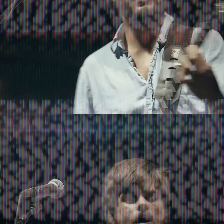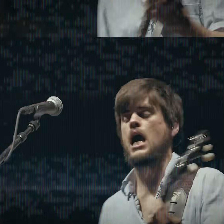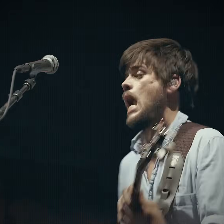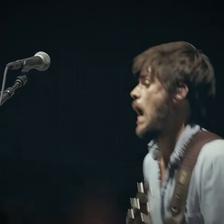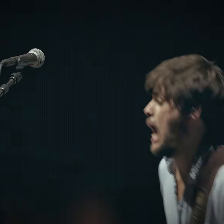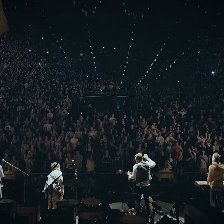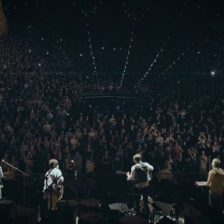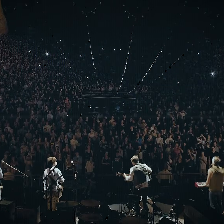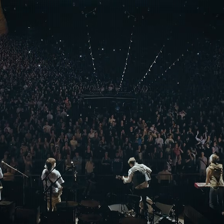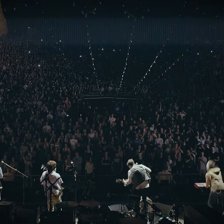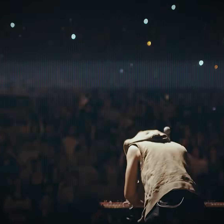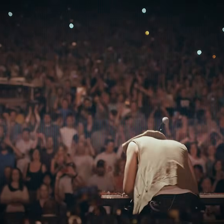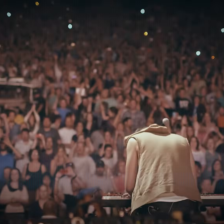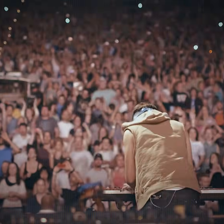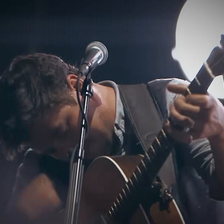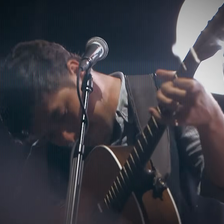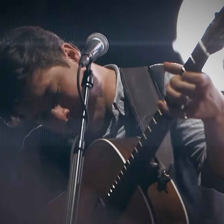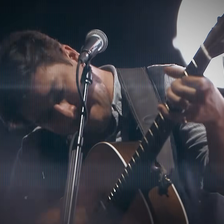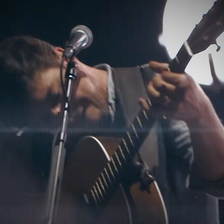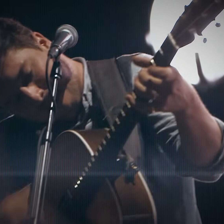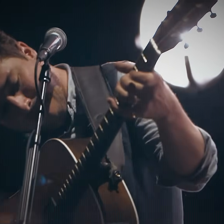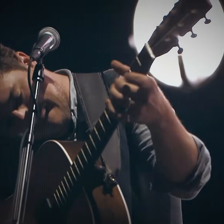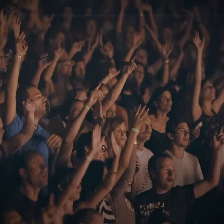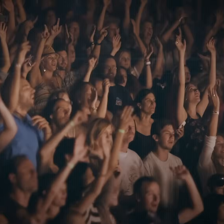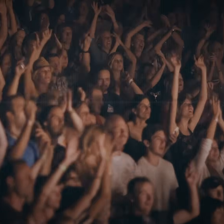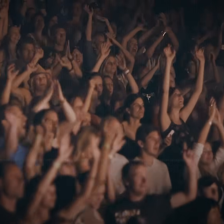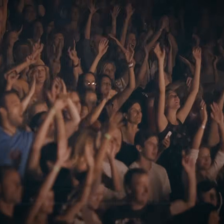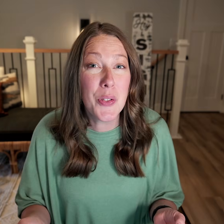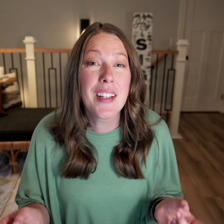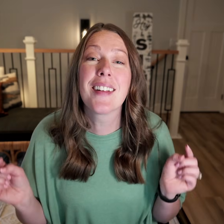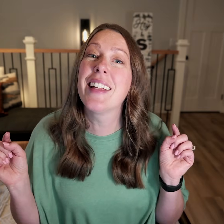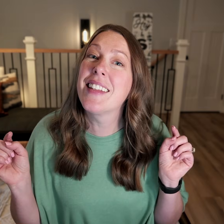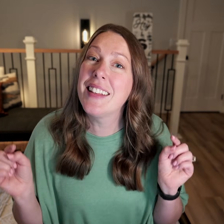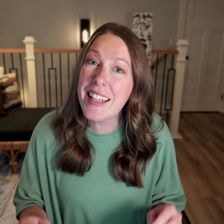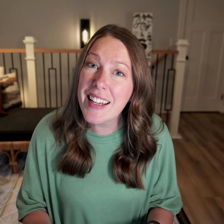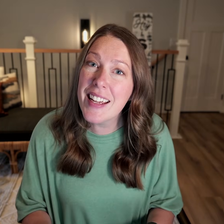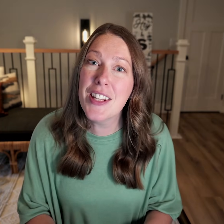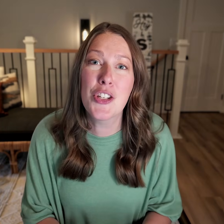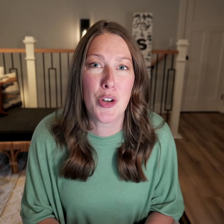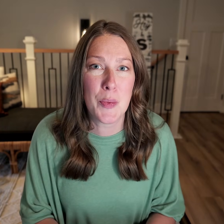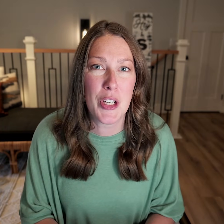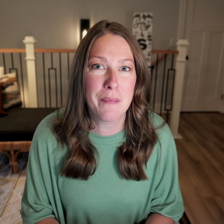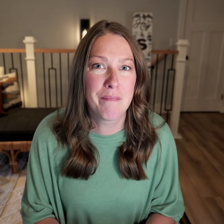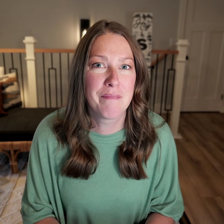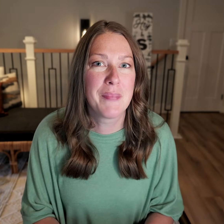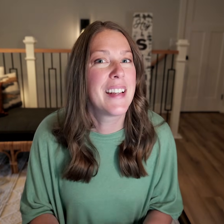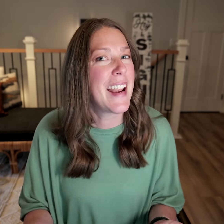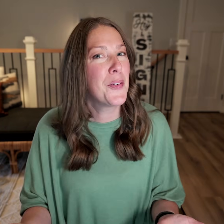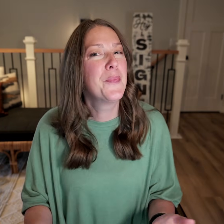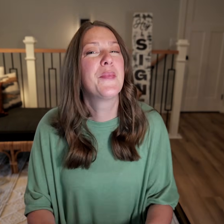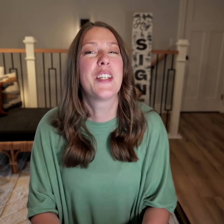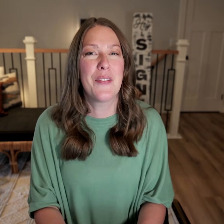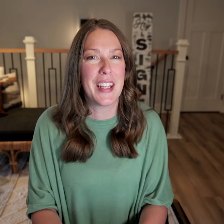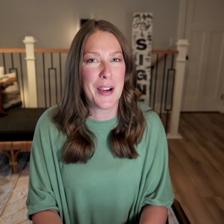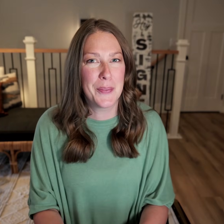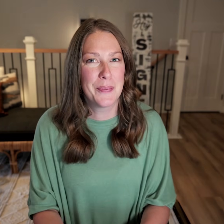Ready to sign your heart out? For all the details and to get enrolled, click the link in the description. Now to the video.